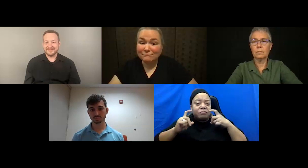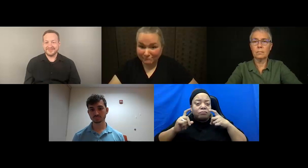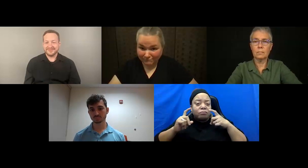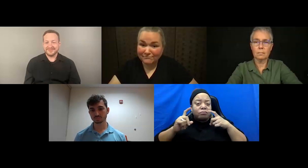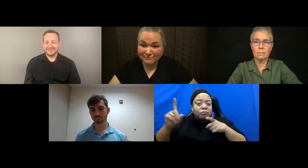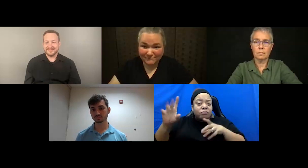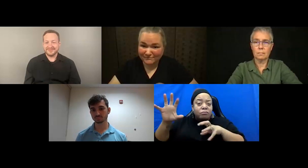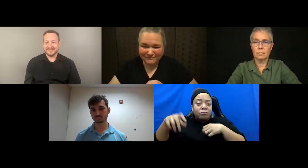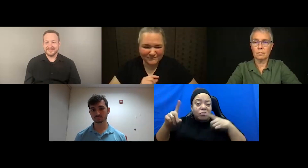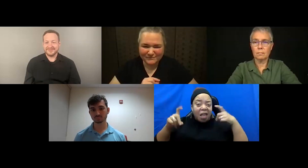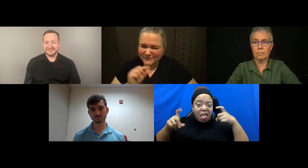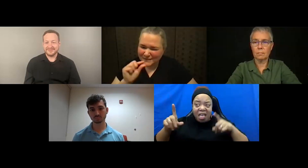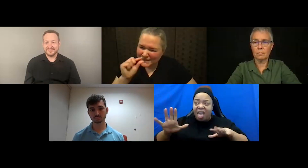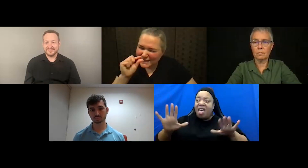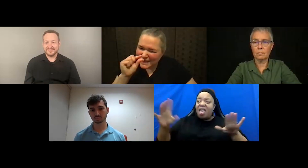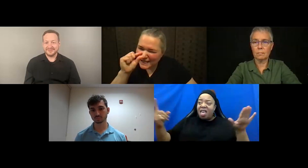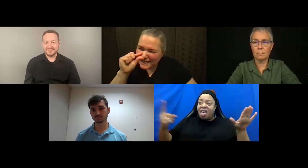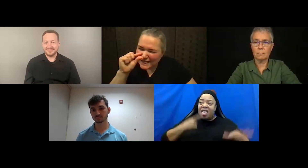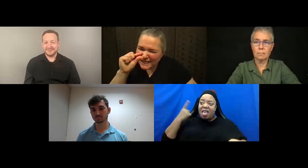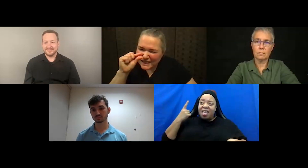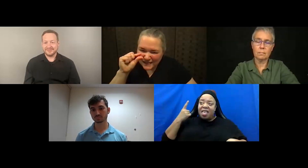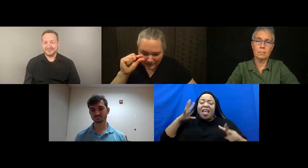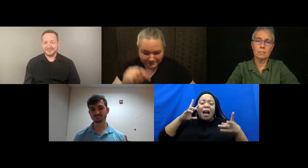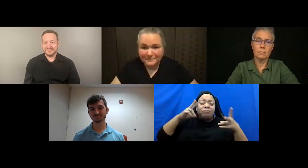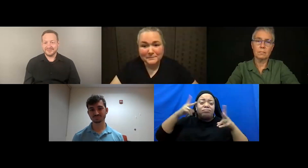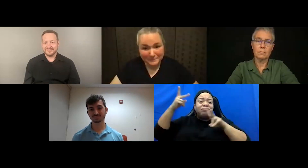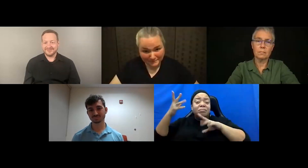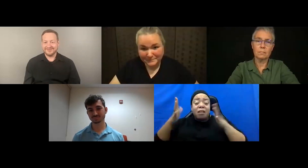communication. Take NMS (non manual signals), a freeze of a certain expression could cause offense.